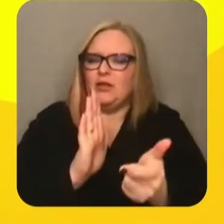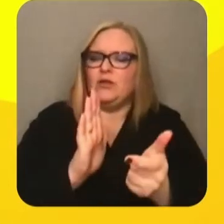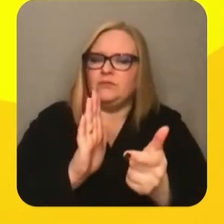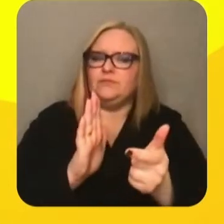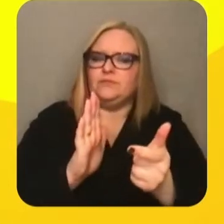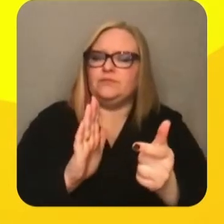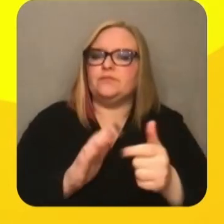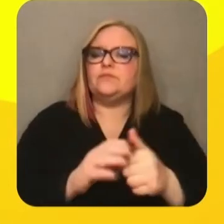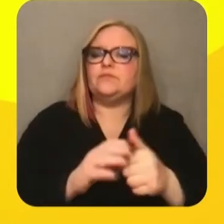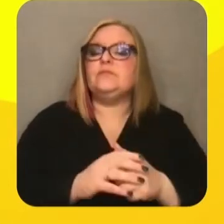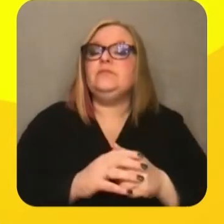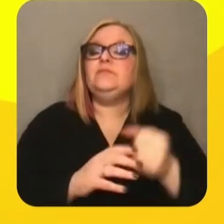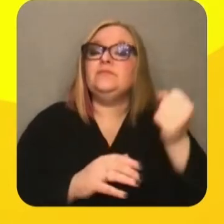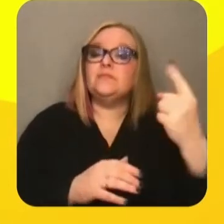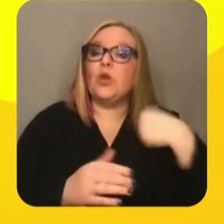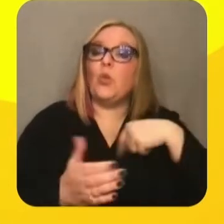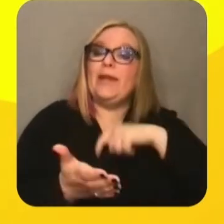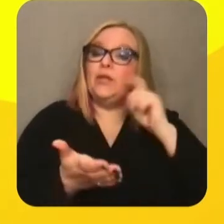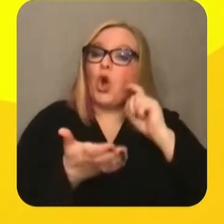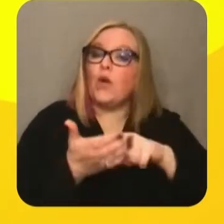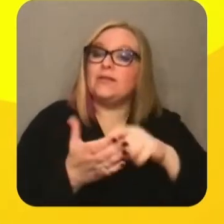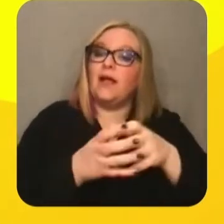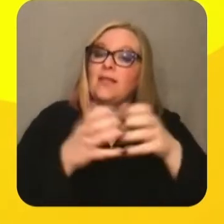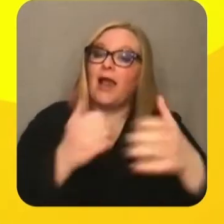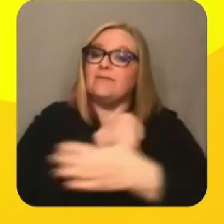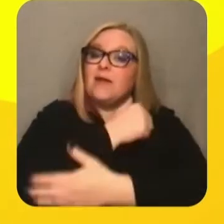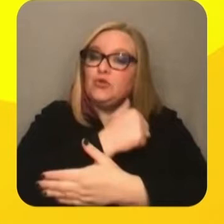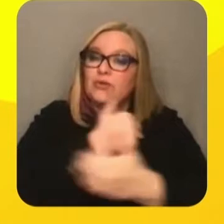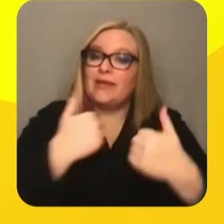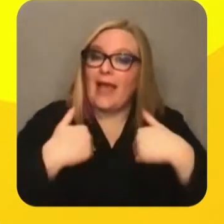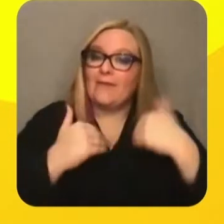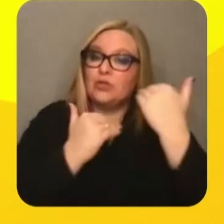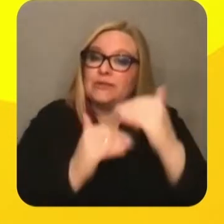But what we found is that for a lot of countries that had restrictions, it's not necessarily that you can't capture.